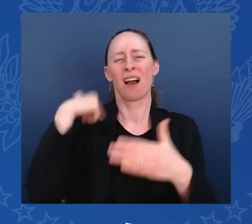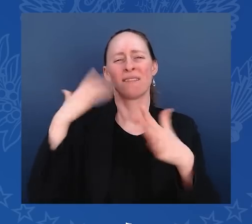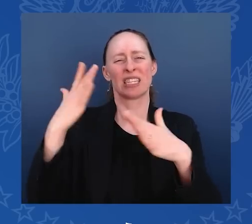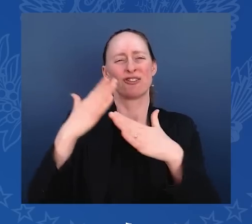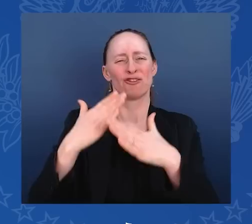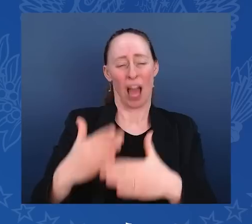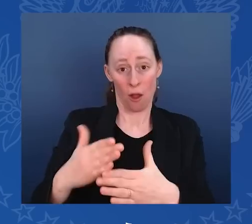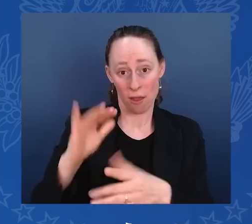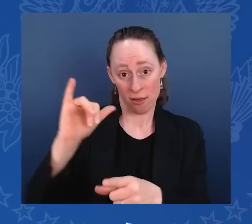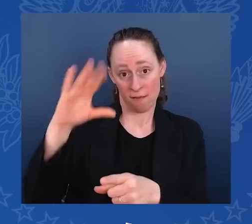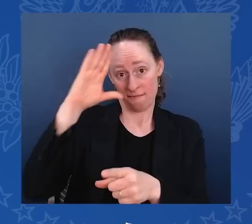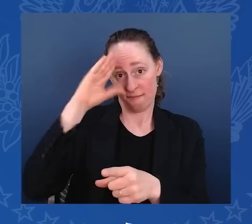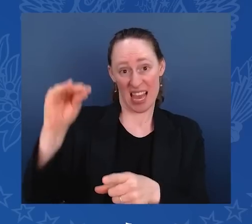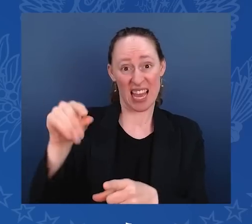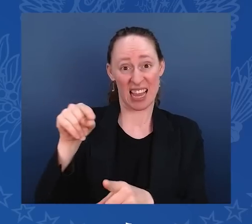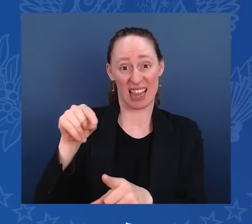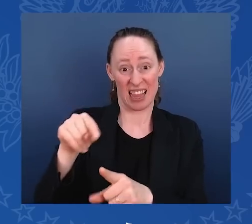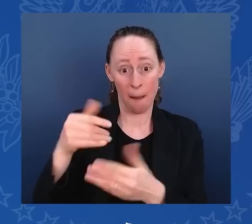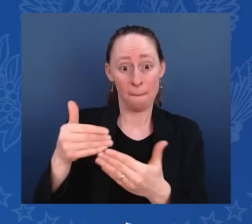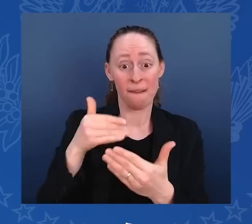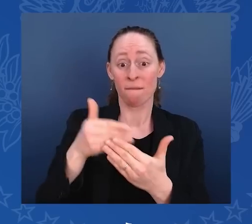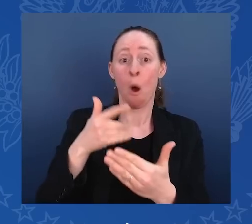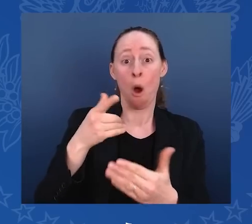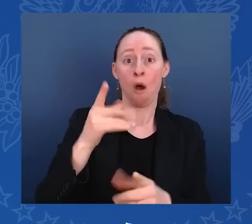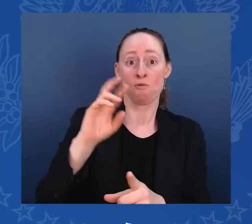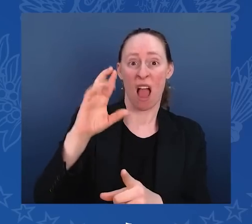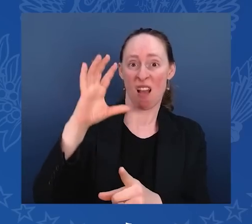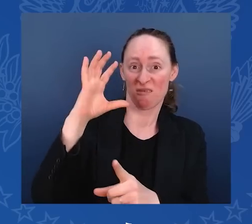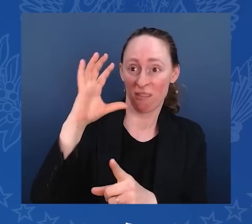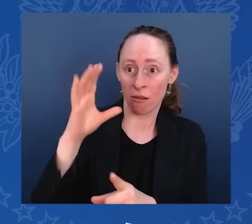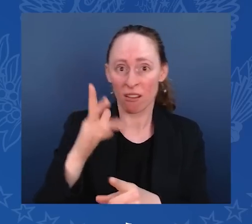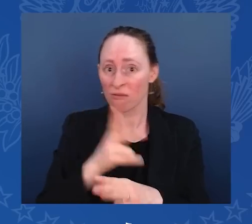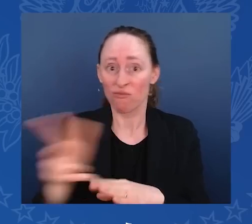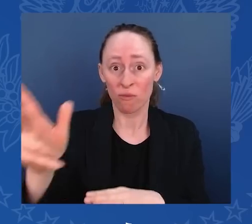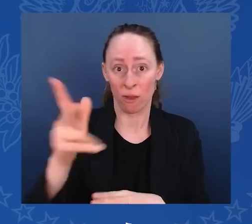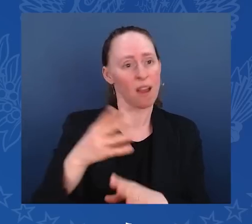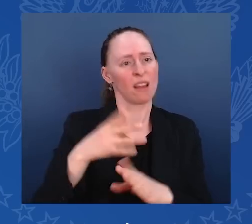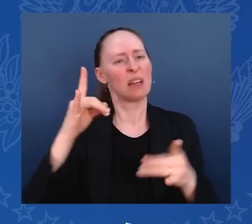indicating his strong support for ISIS. Federal law enforcement and the intelligence community